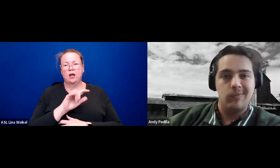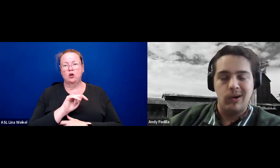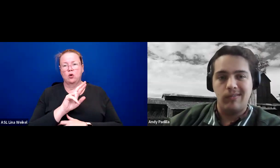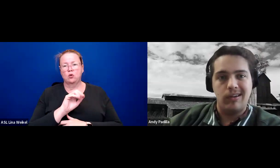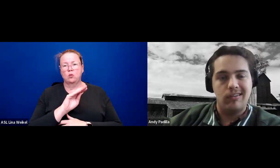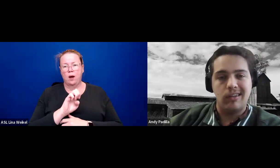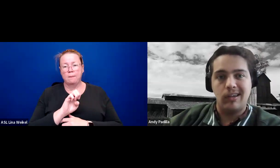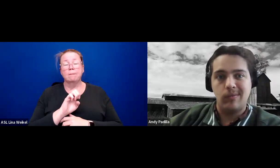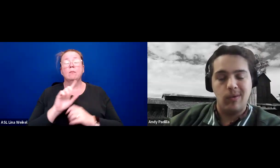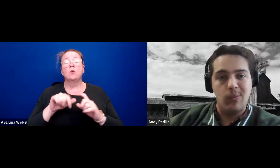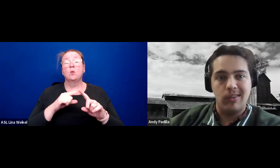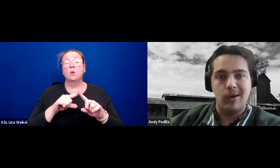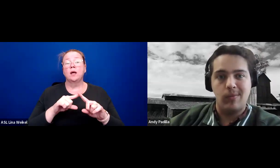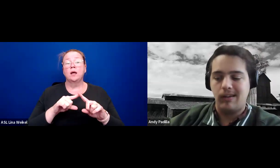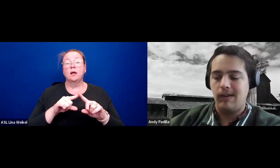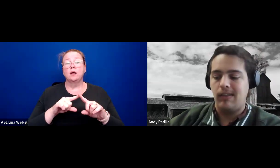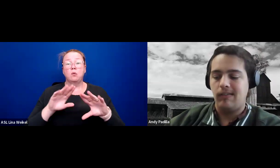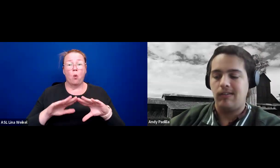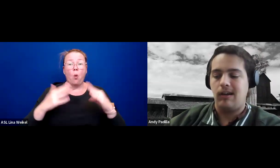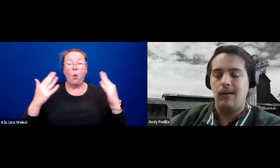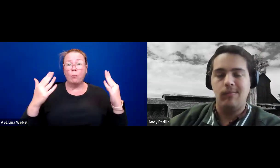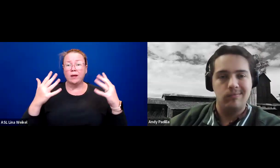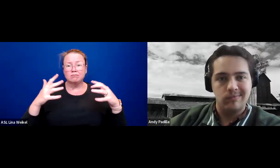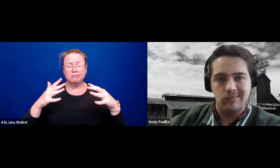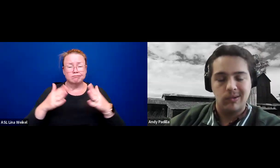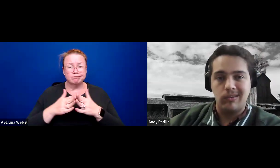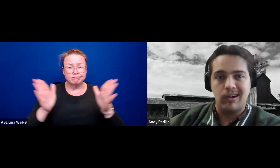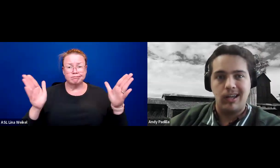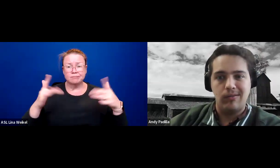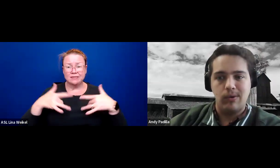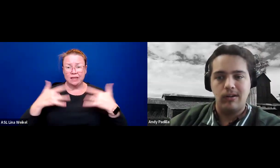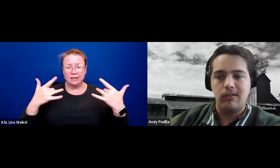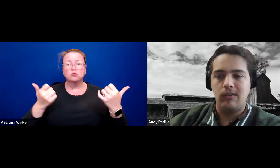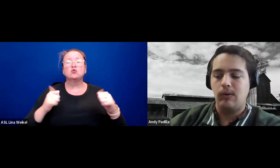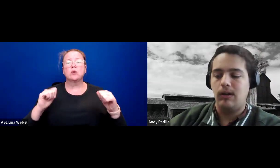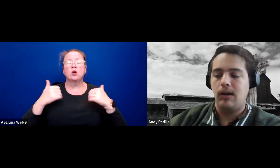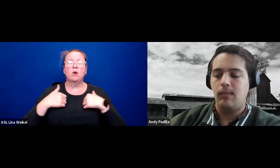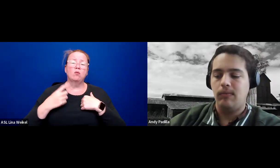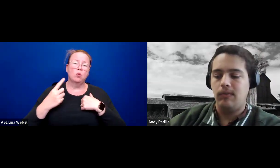Andy Padilla: Whenever there's like open to the public events. Andy Padilla: we try to have one or 2